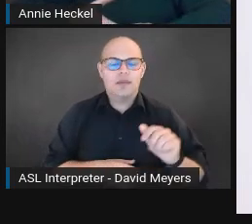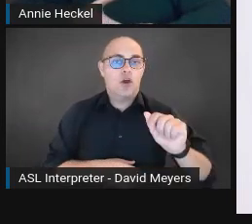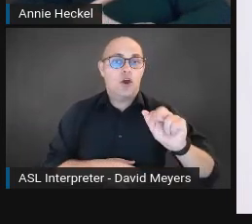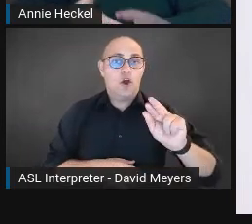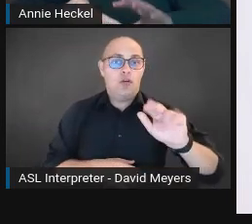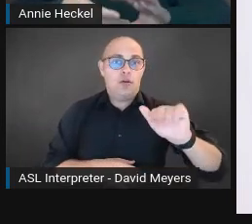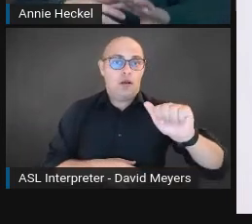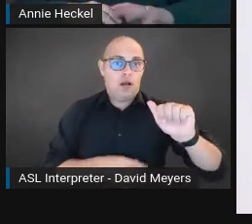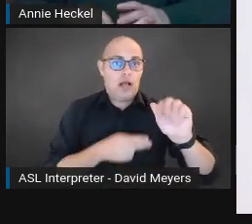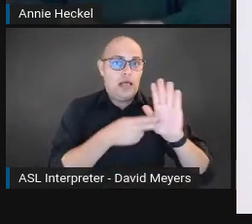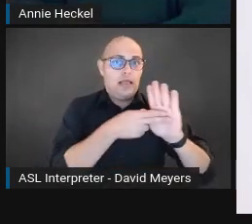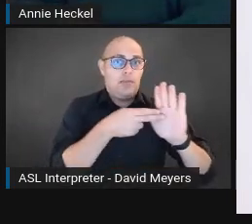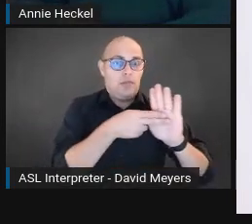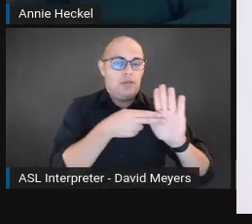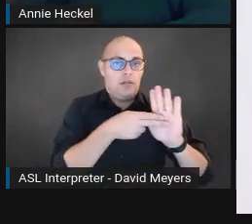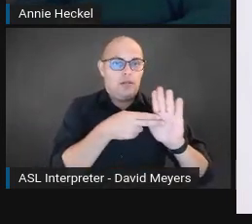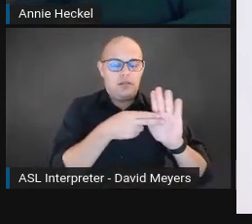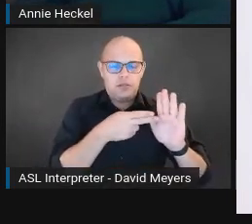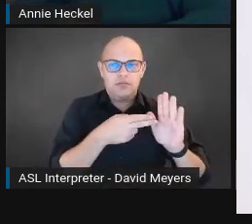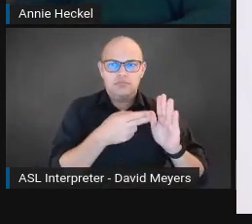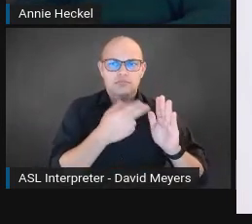of the things that probably pops up the most often.